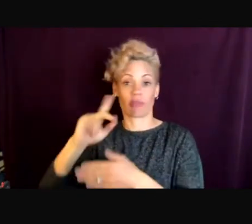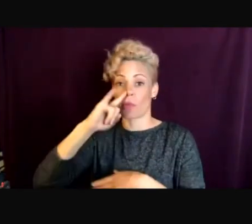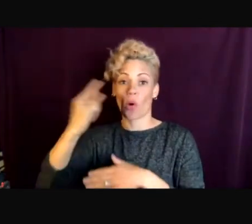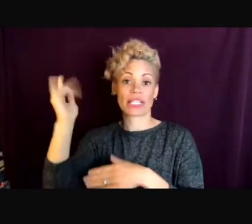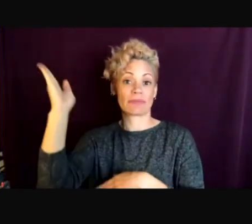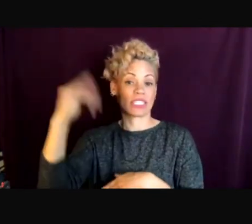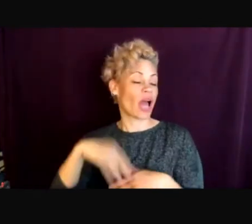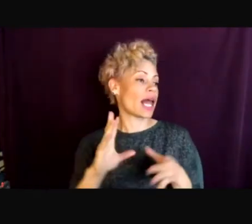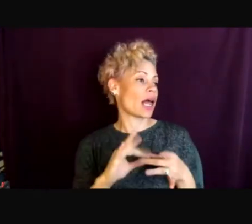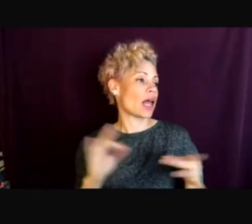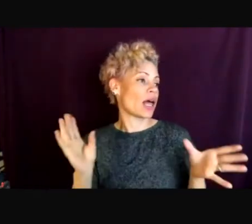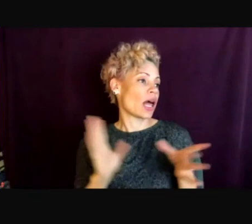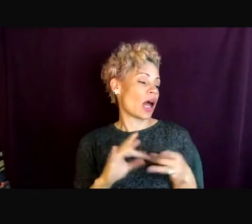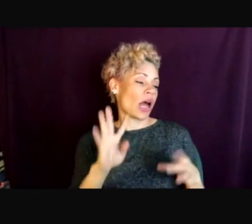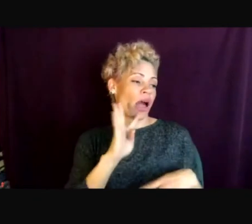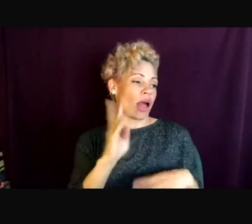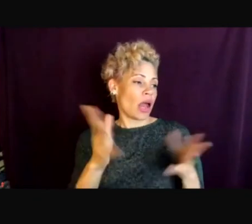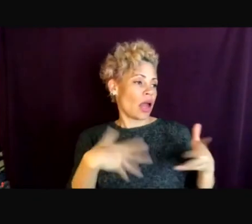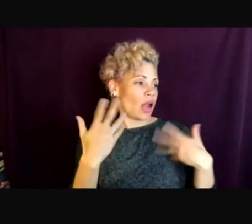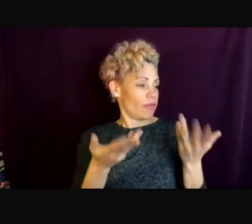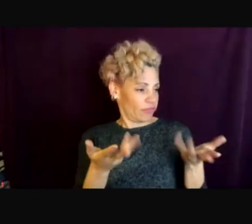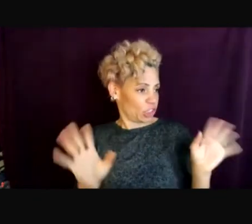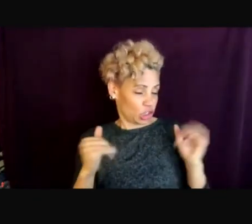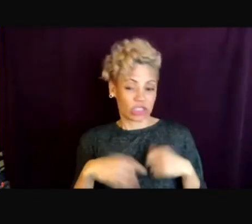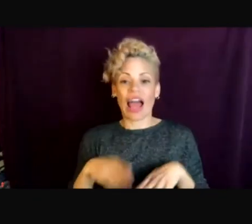We then took pictures afterwards, some great pictures.